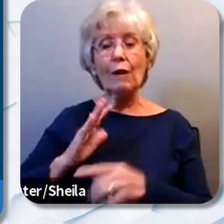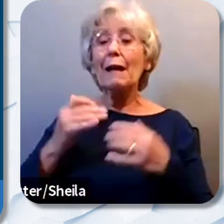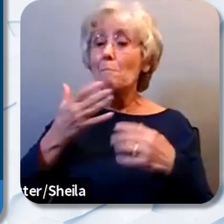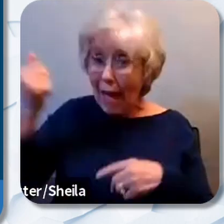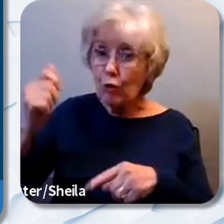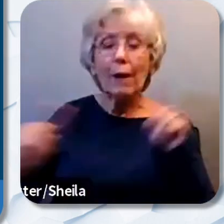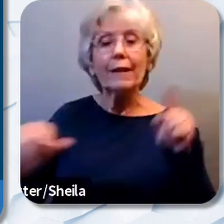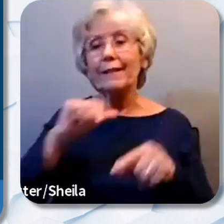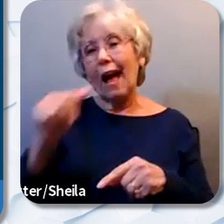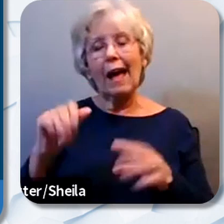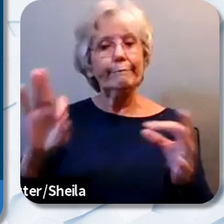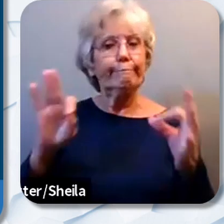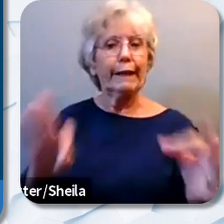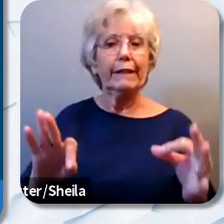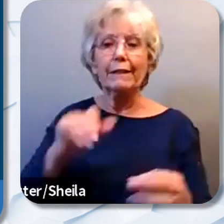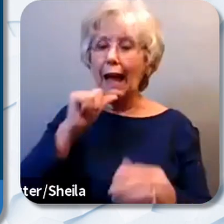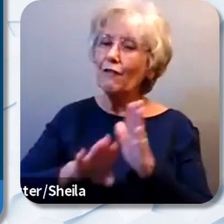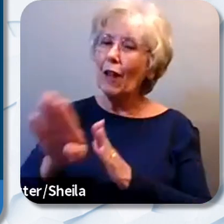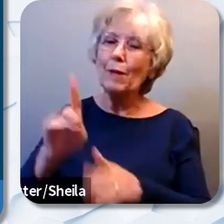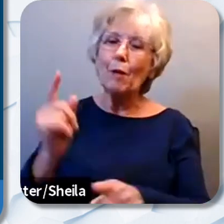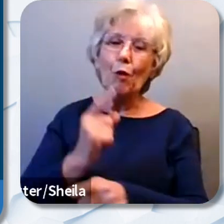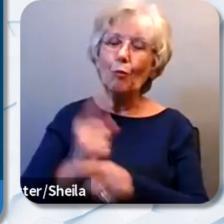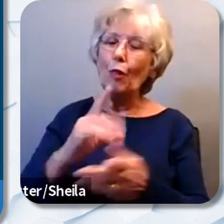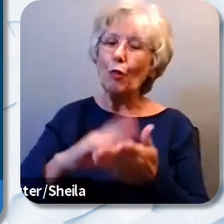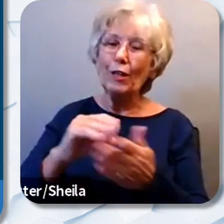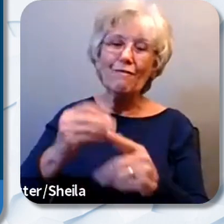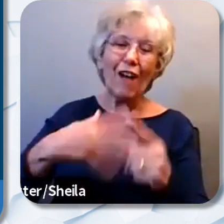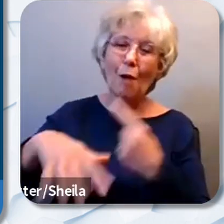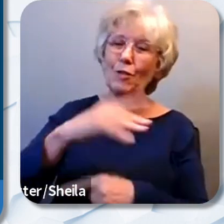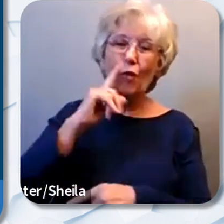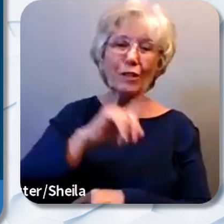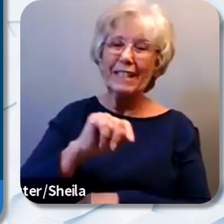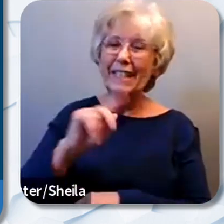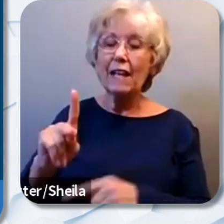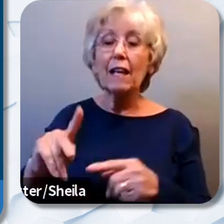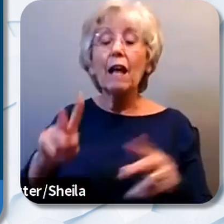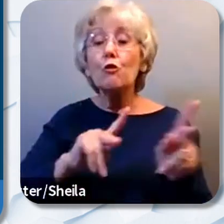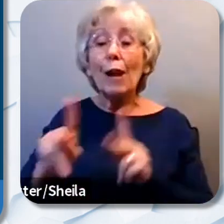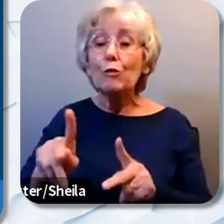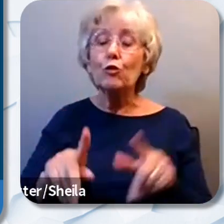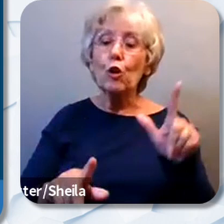developmentally appropriate learning environments for tk the ratio was 27 to one, and they were in